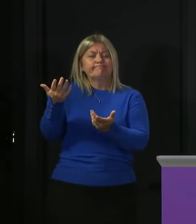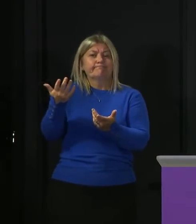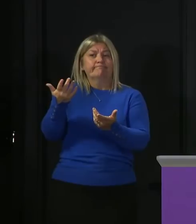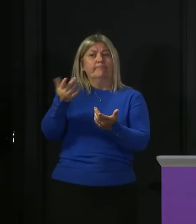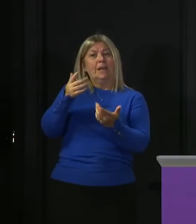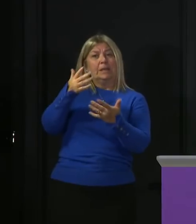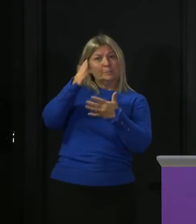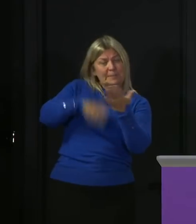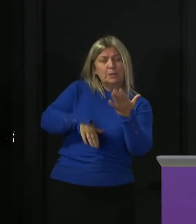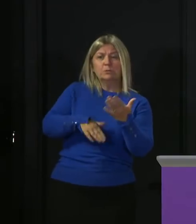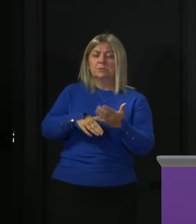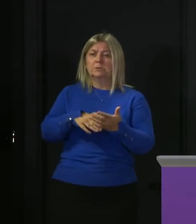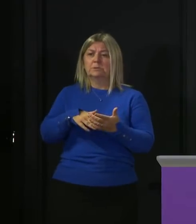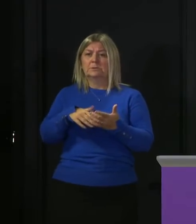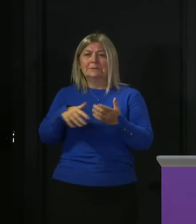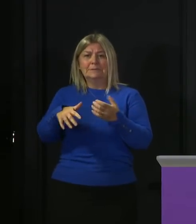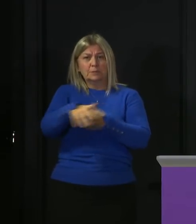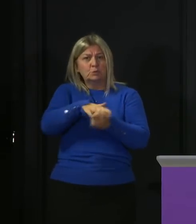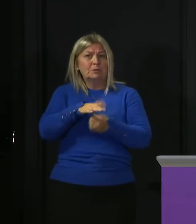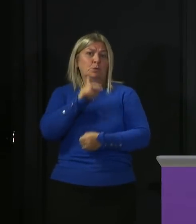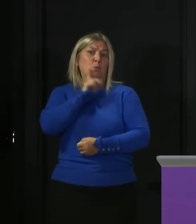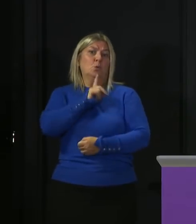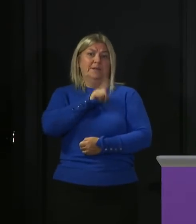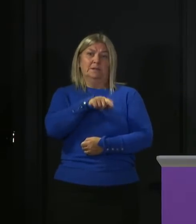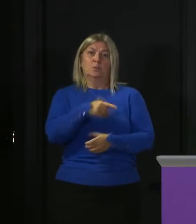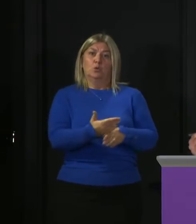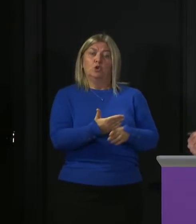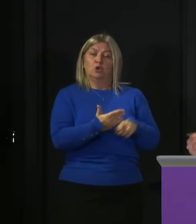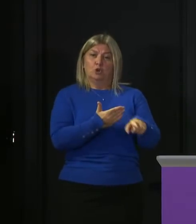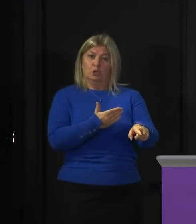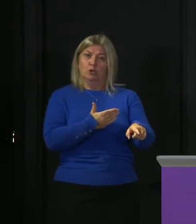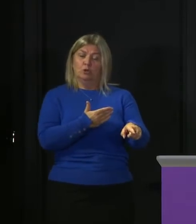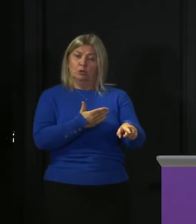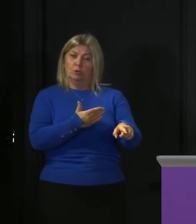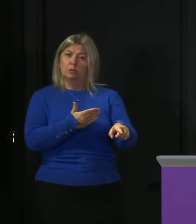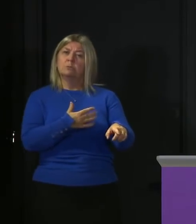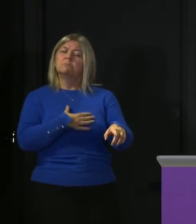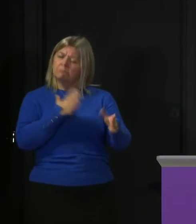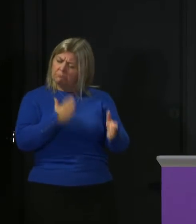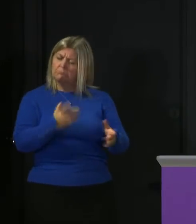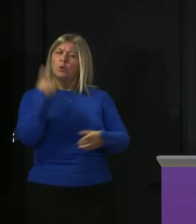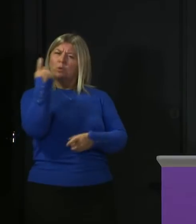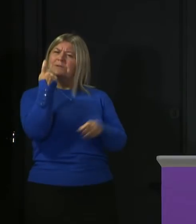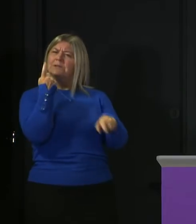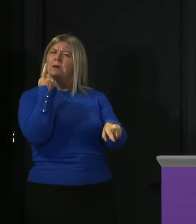of women in the workplace are particularly factored into and given due priority in our